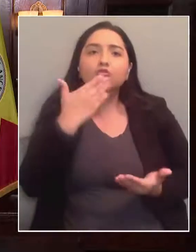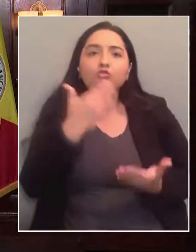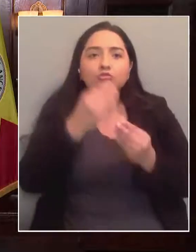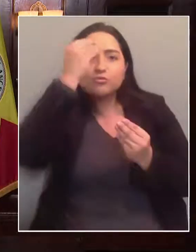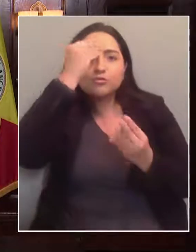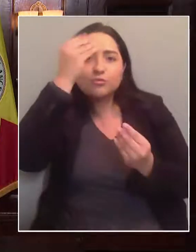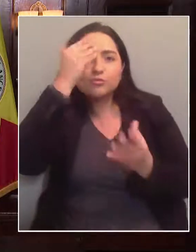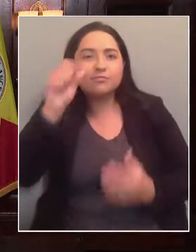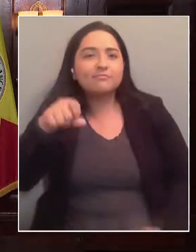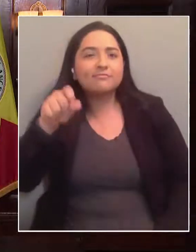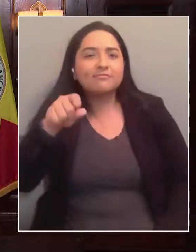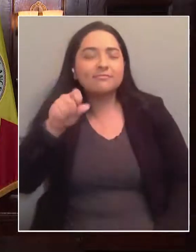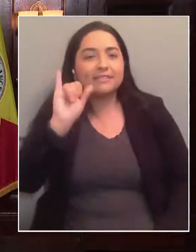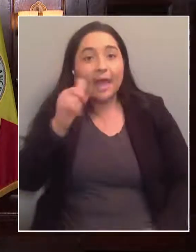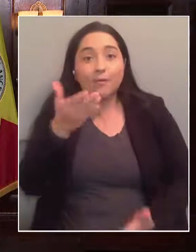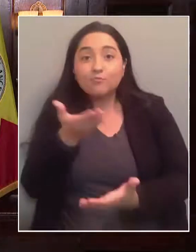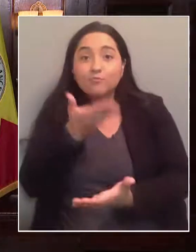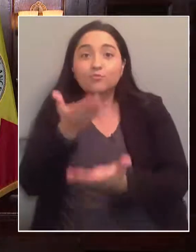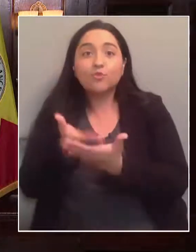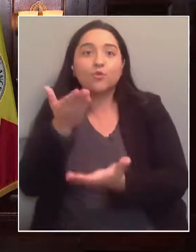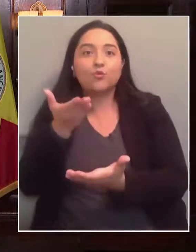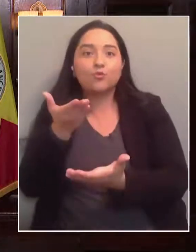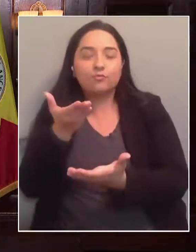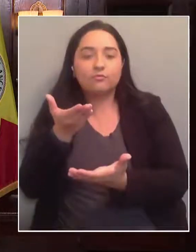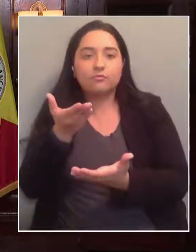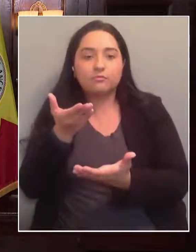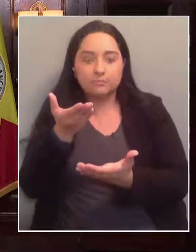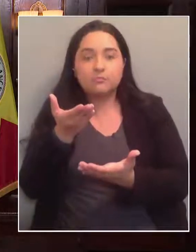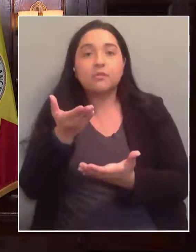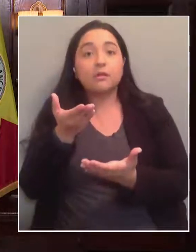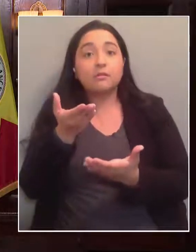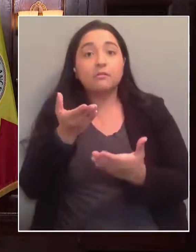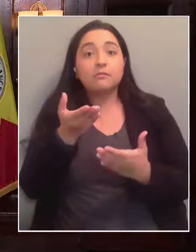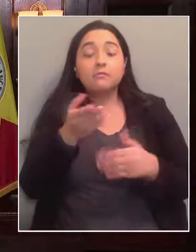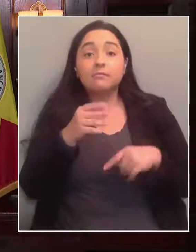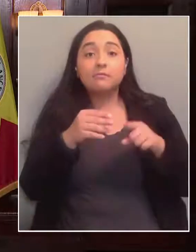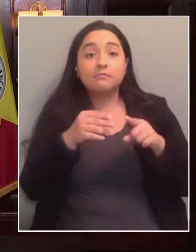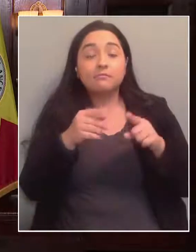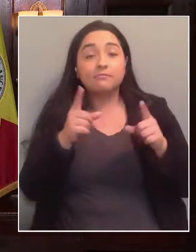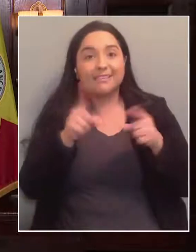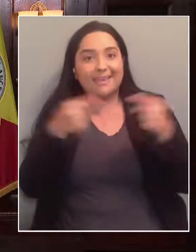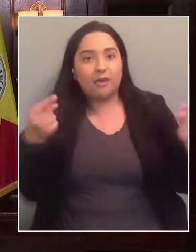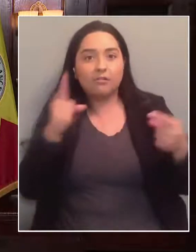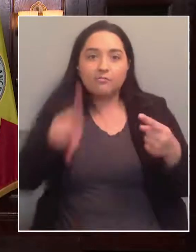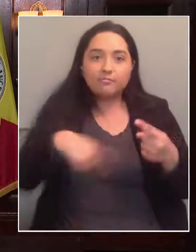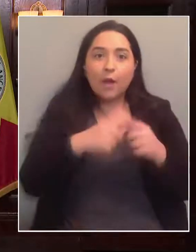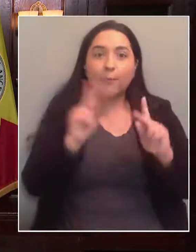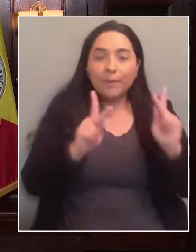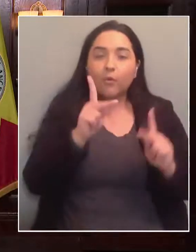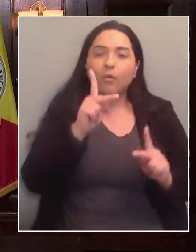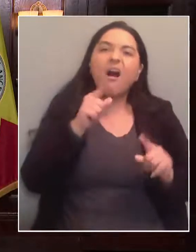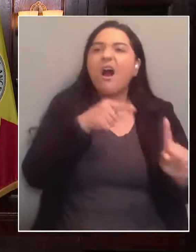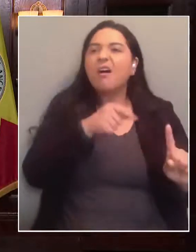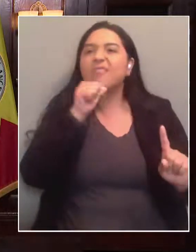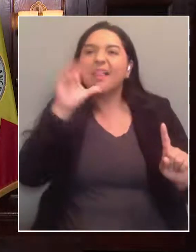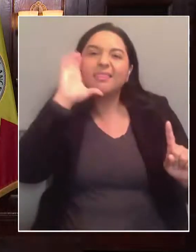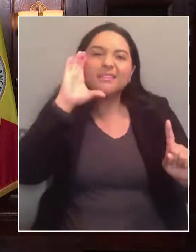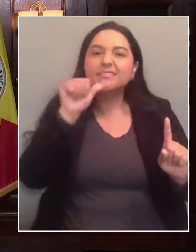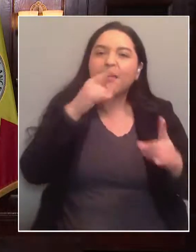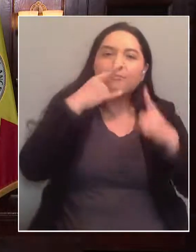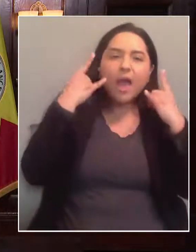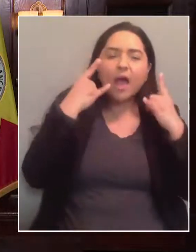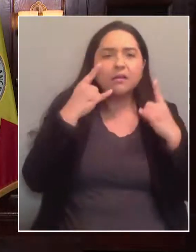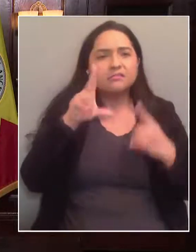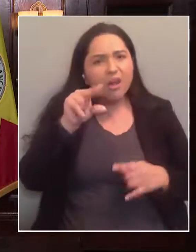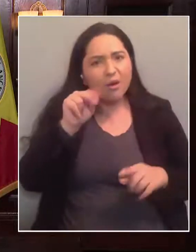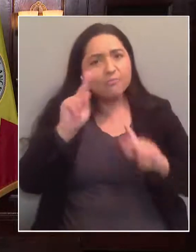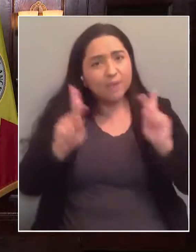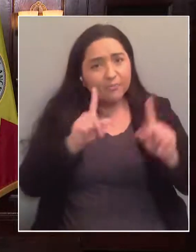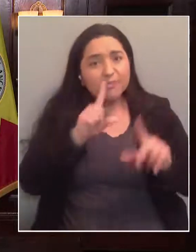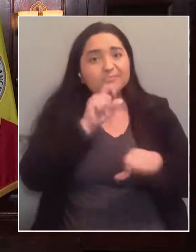AND PROOF MAYBE COUNTER TO